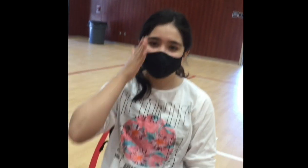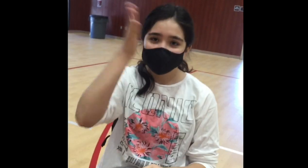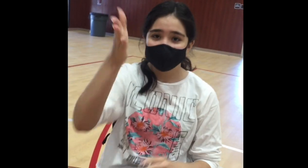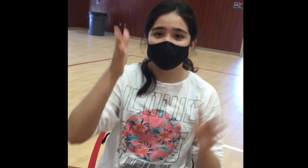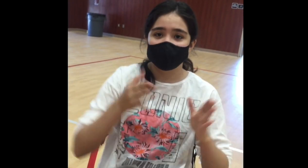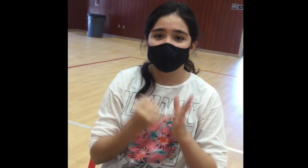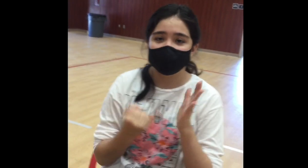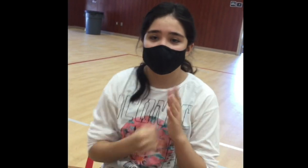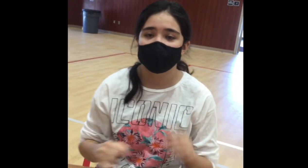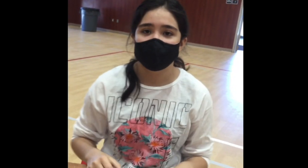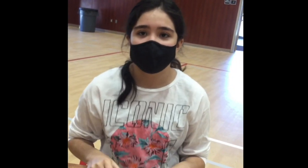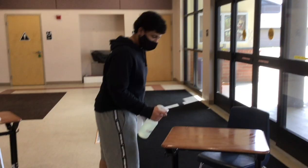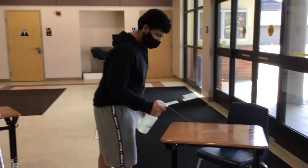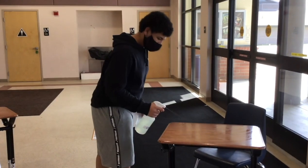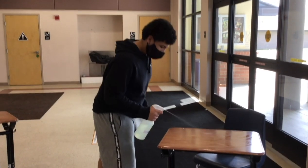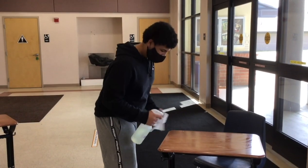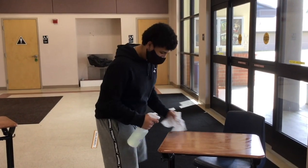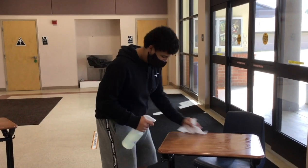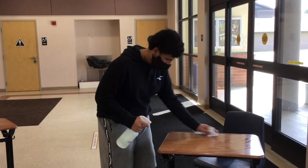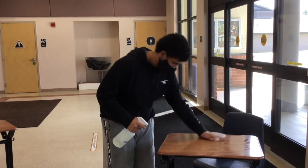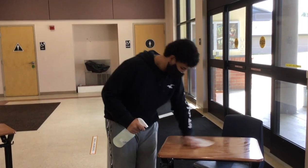I'm an amazing artist and I'm going to be an artist when I grow up.